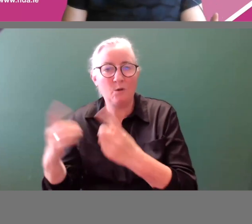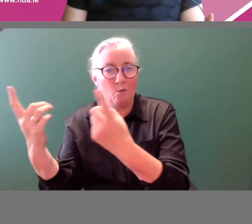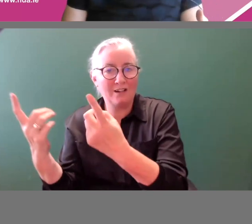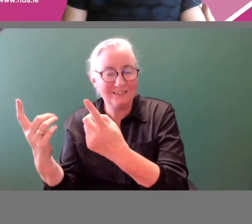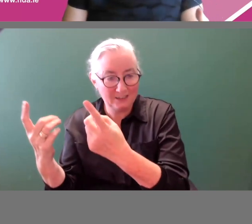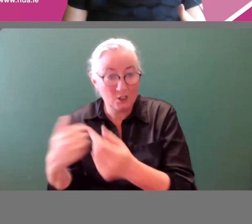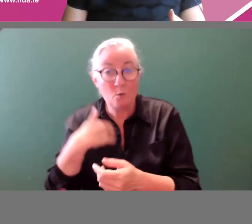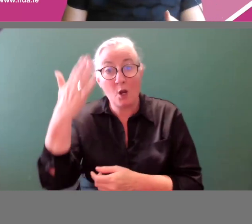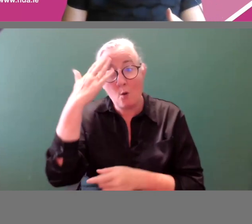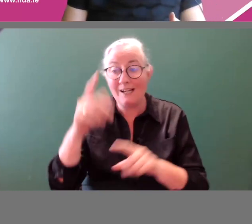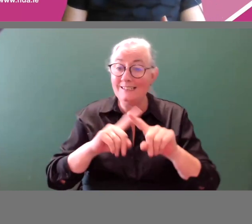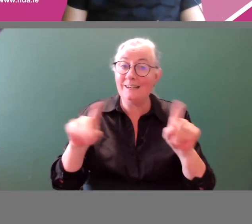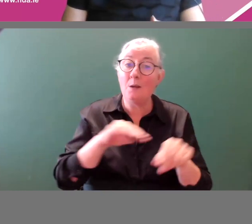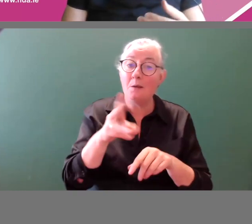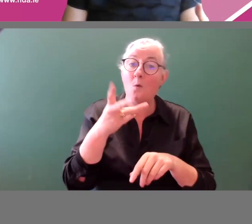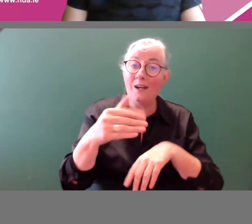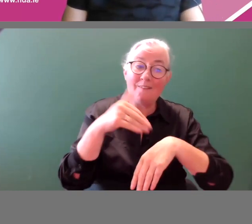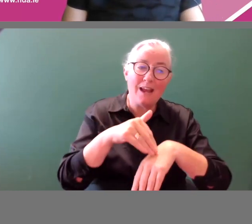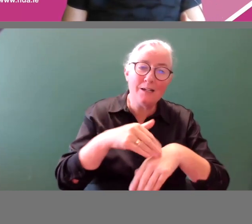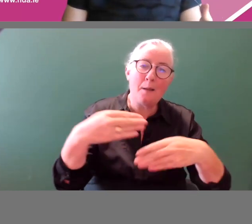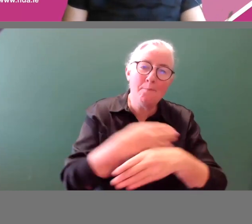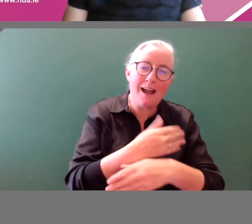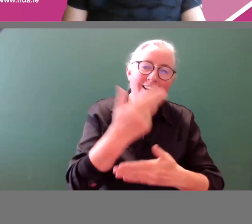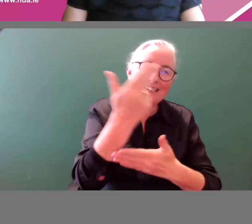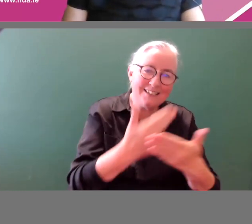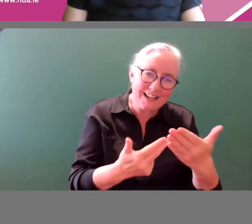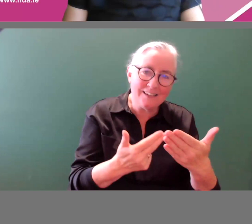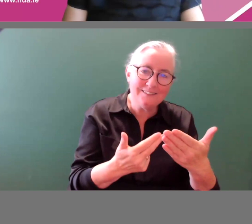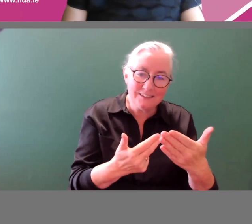people will be affected by design to different degrees, some people will be ruled out altogether